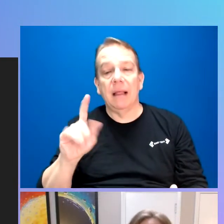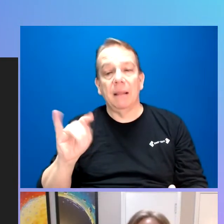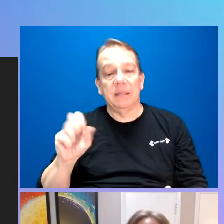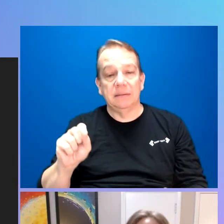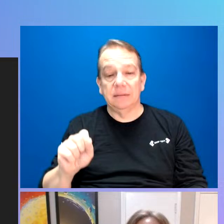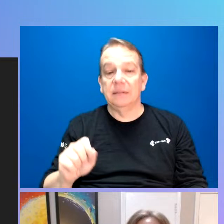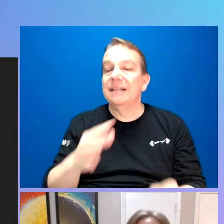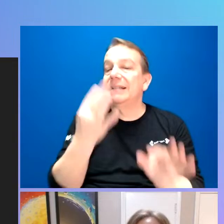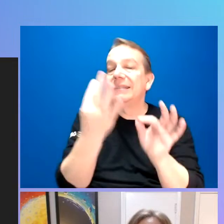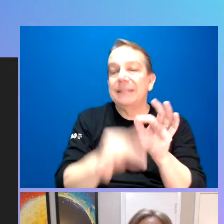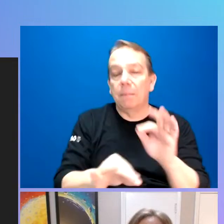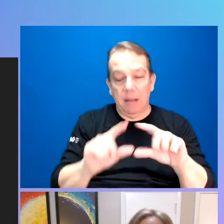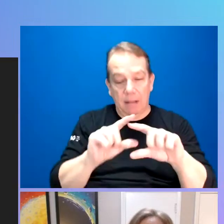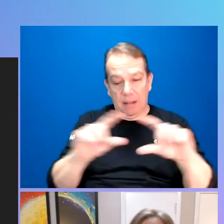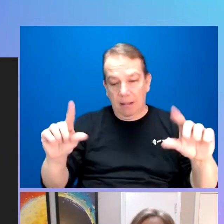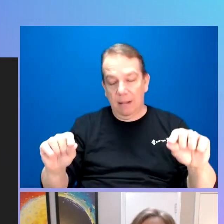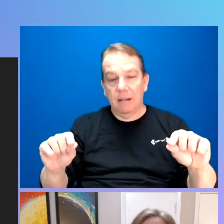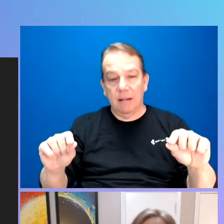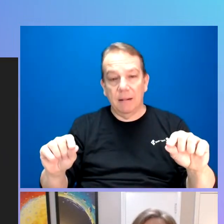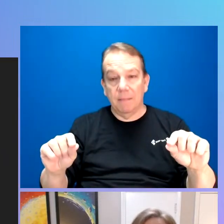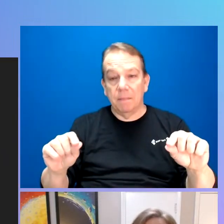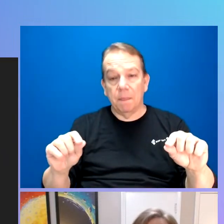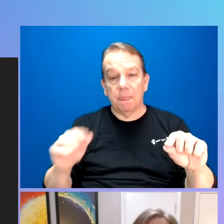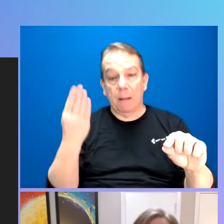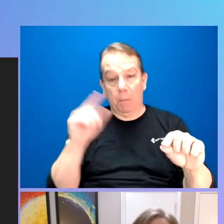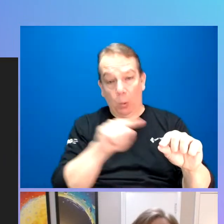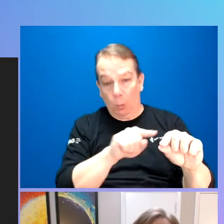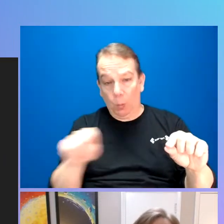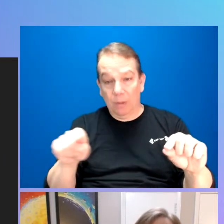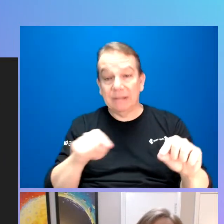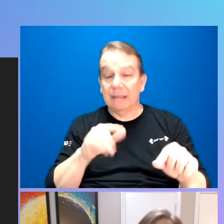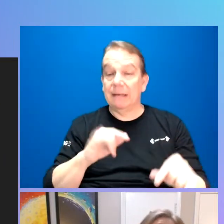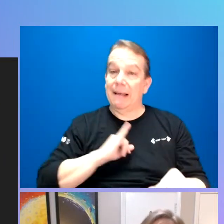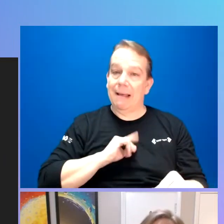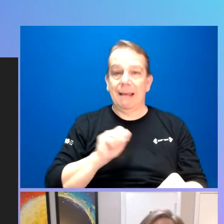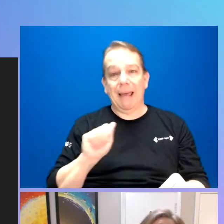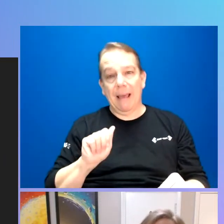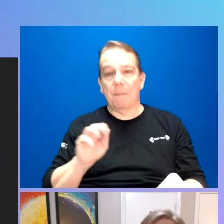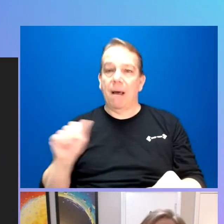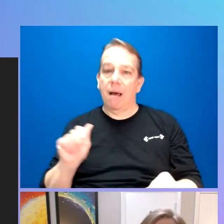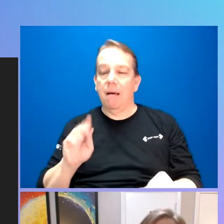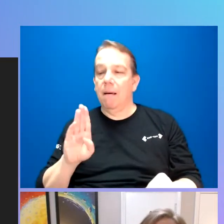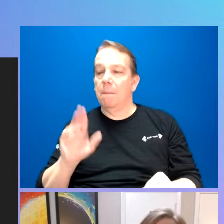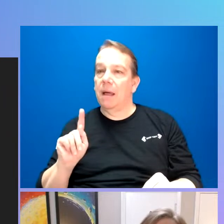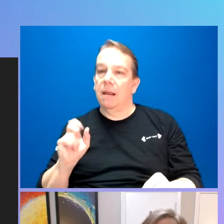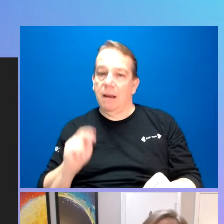have a blue rectangular button with the text inside that says I